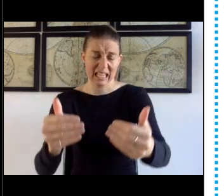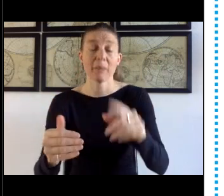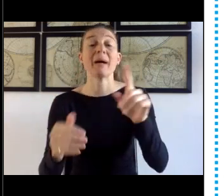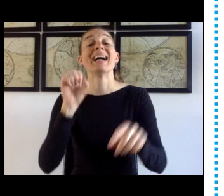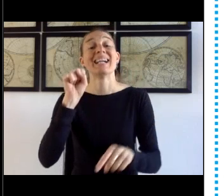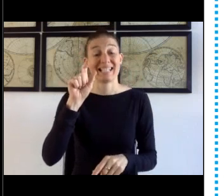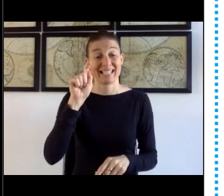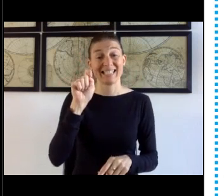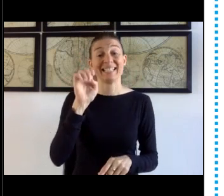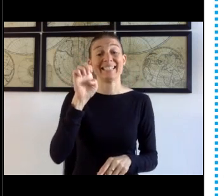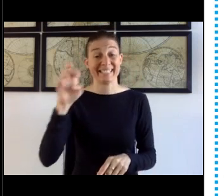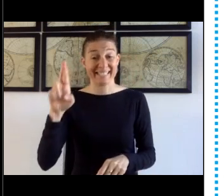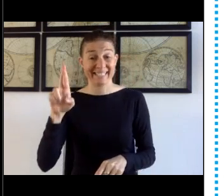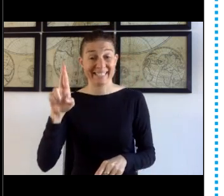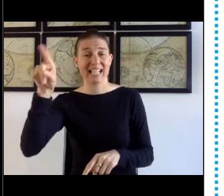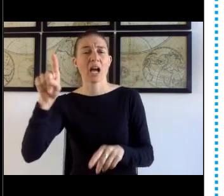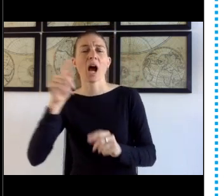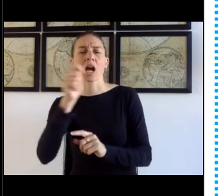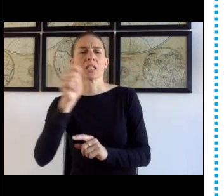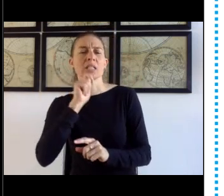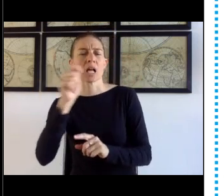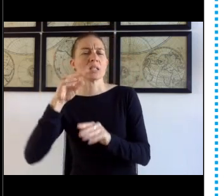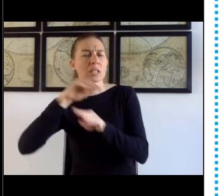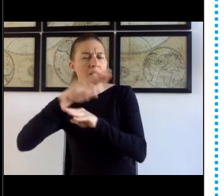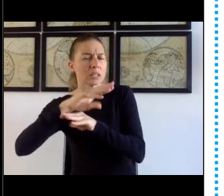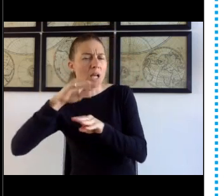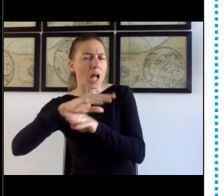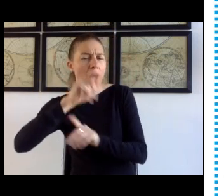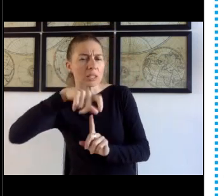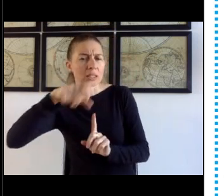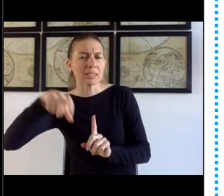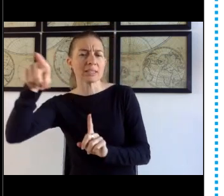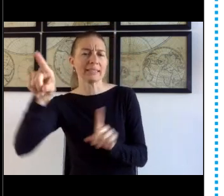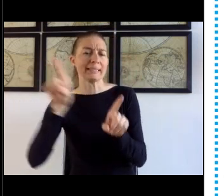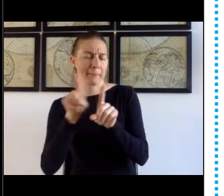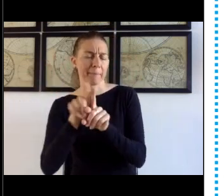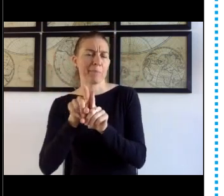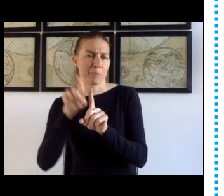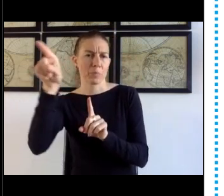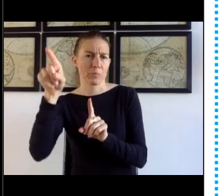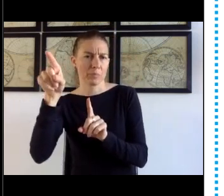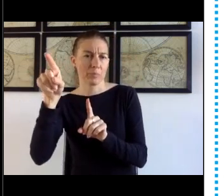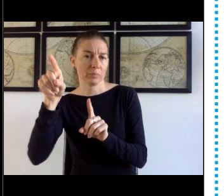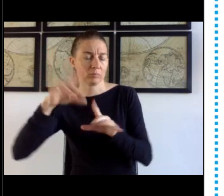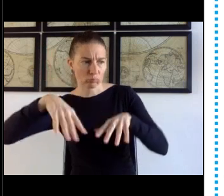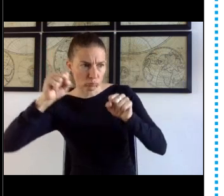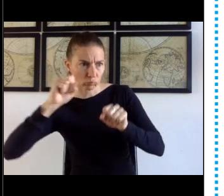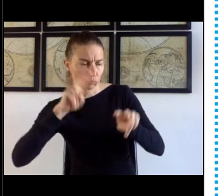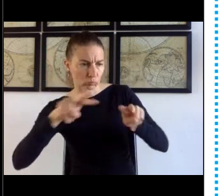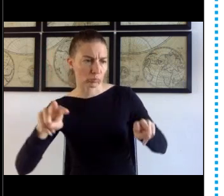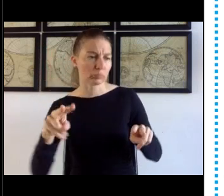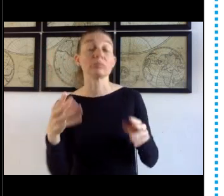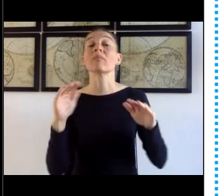They'll do interviews of specific stakeholders and things like questionnaires where they try to collect data.